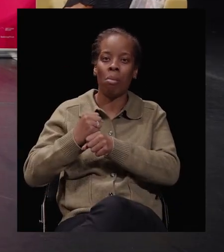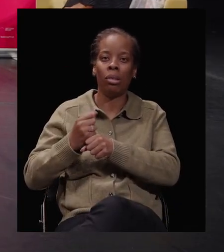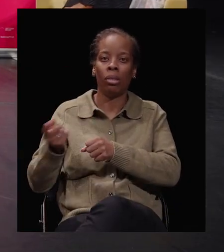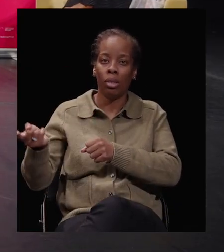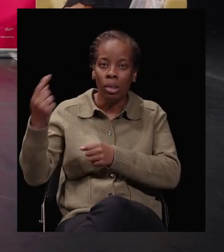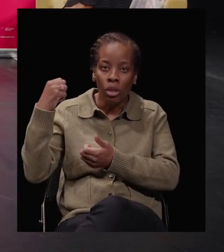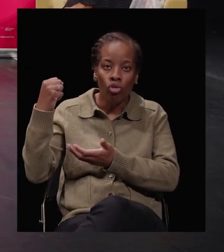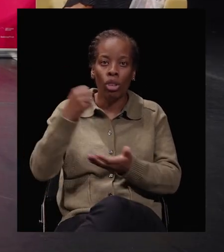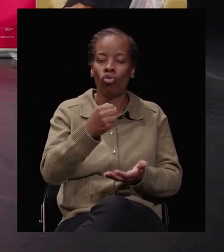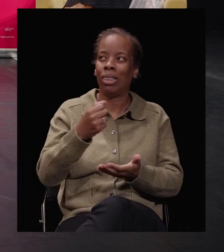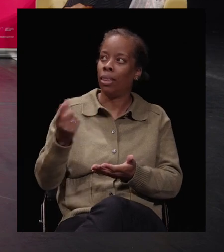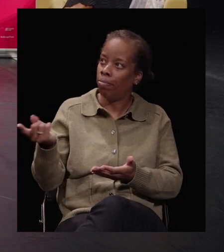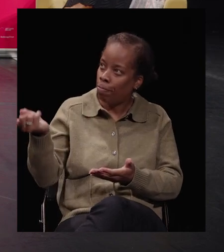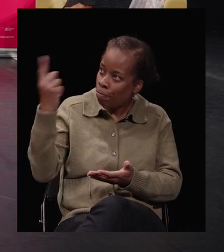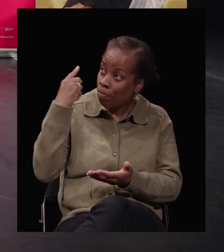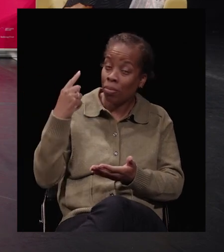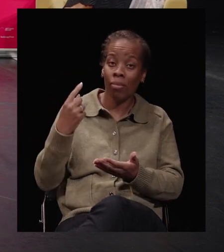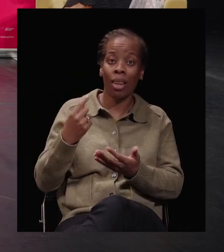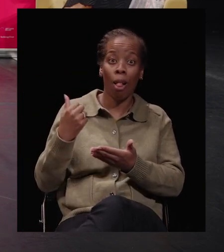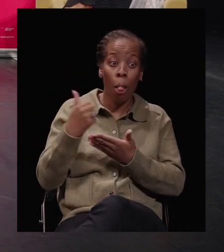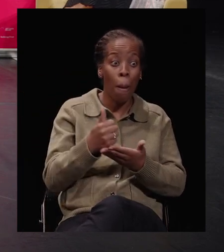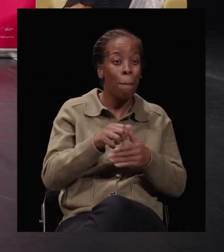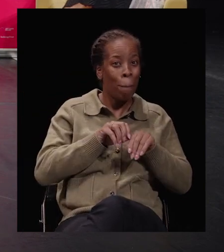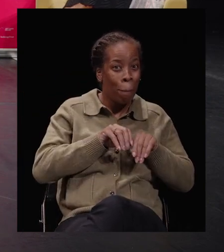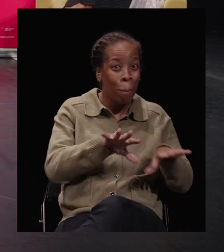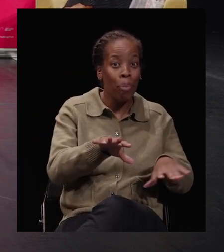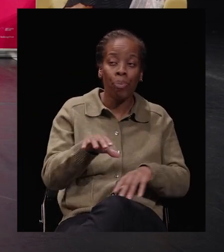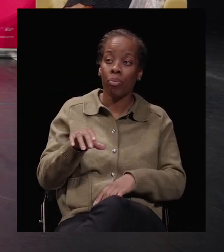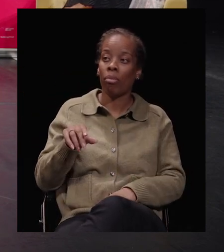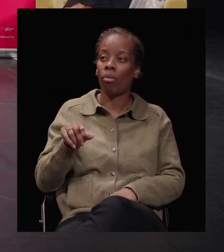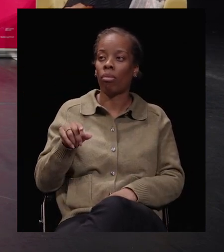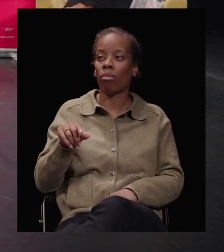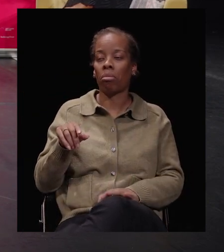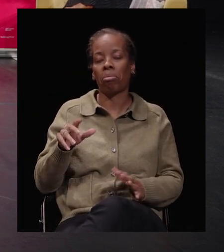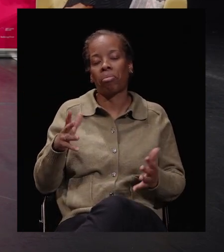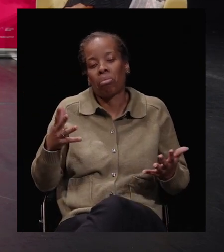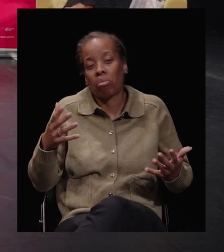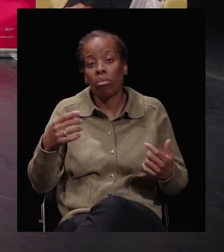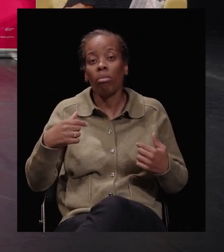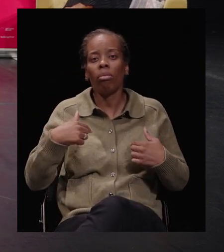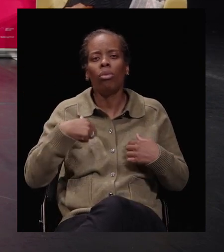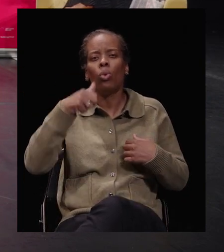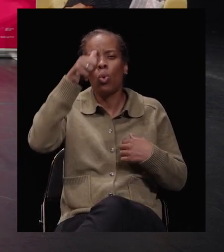value arts and culture for what it was. Almost see it, and I don't, I suppose I can say, I know the Mayor's Cultural Leadership Board